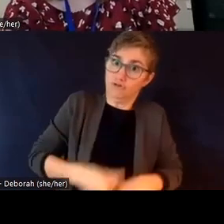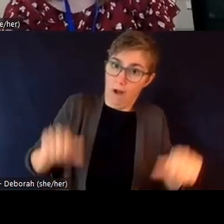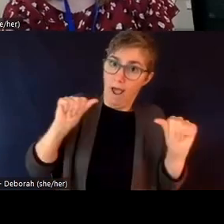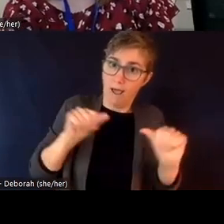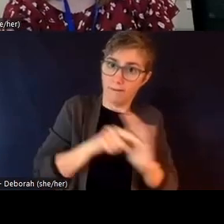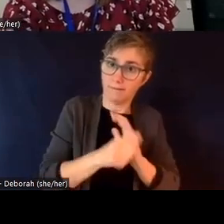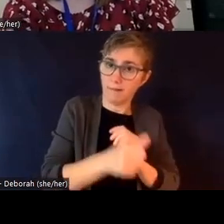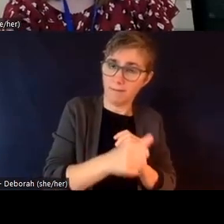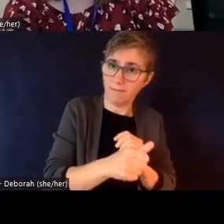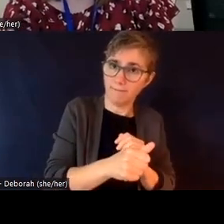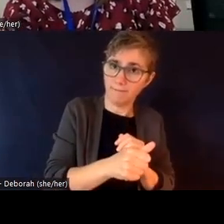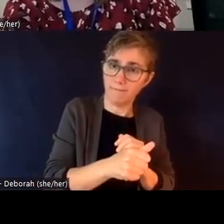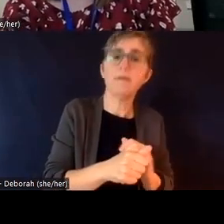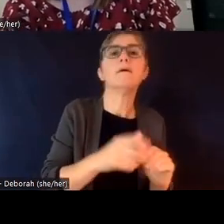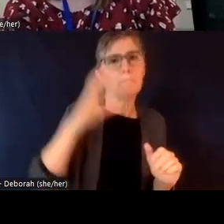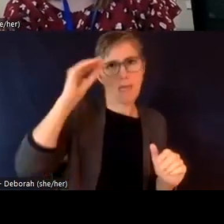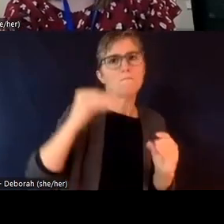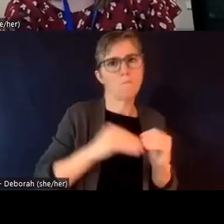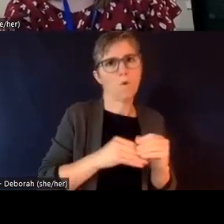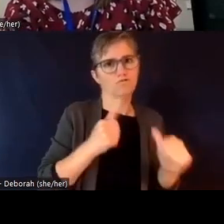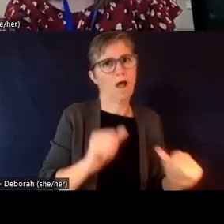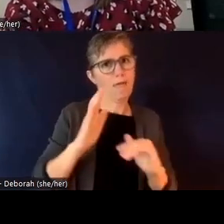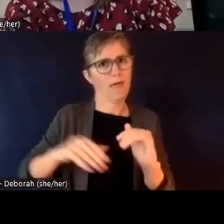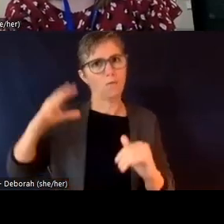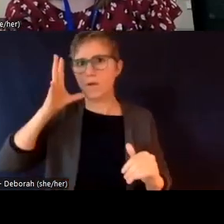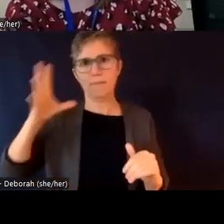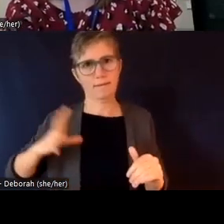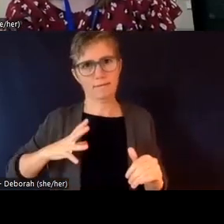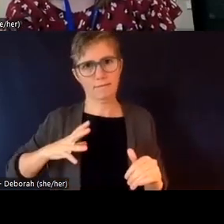suicide attempts than women and emerging adults had higher odds of suicide attempts